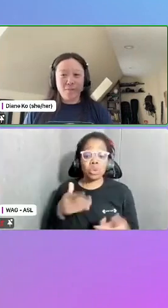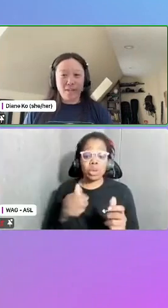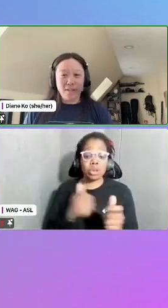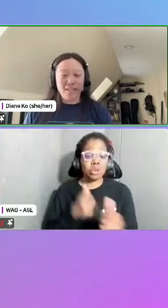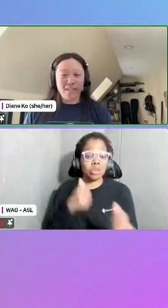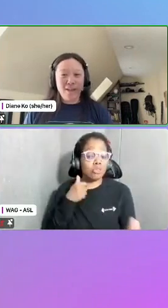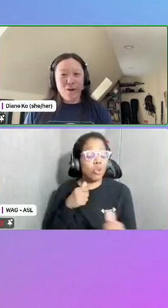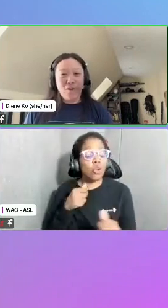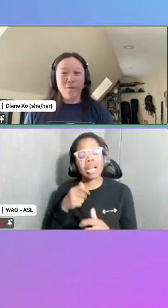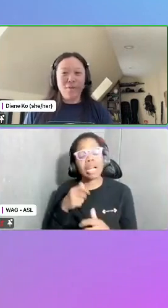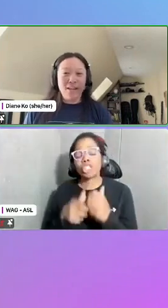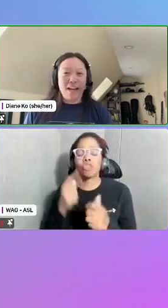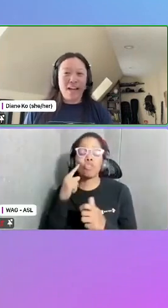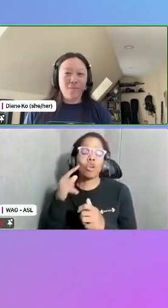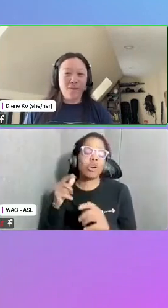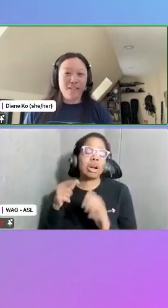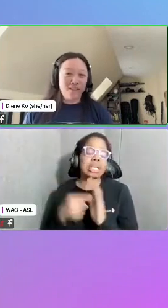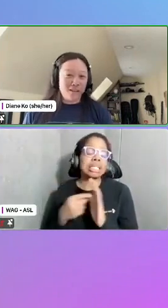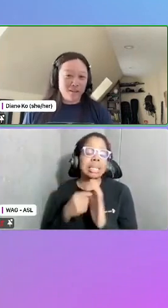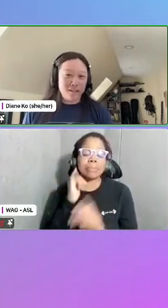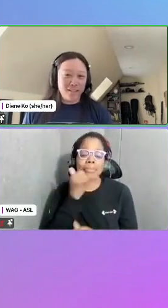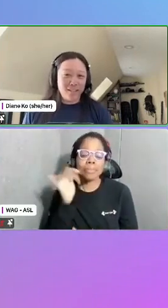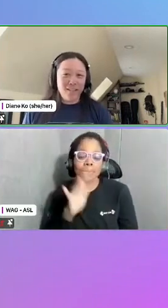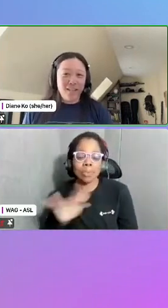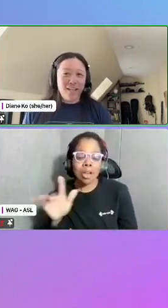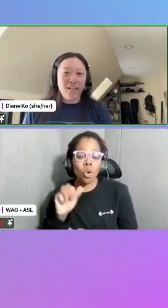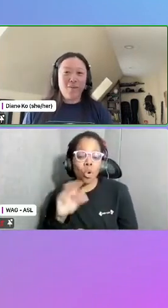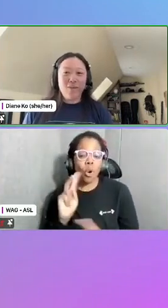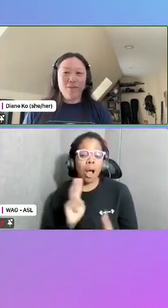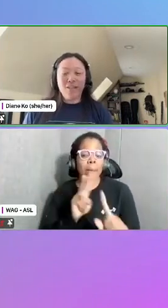props. With strict props, you're defining what props are allowed comment only applying